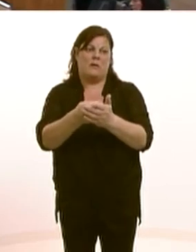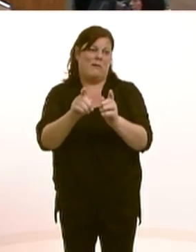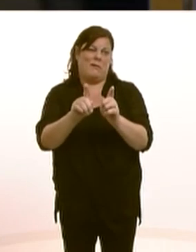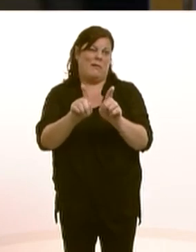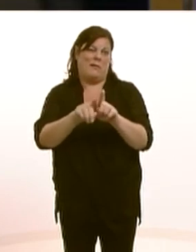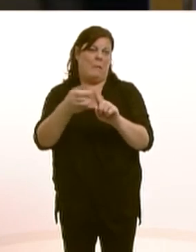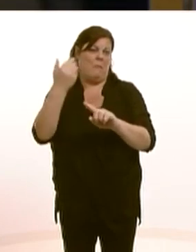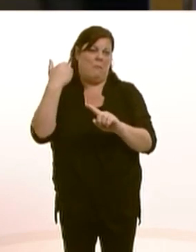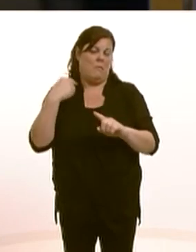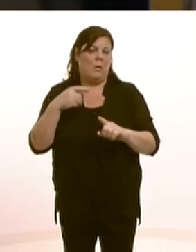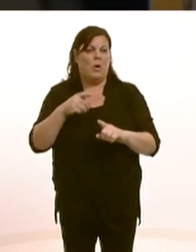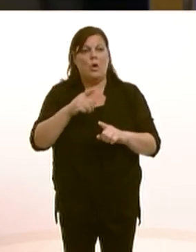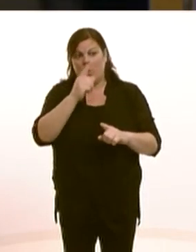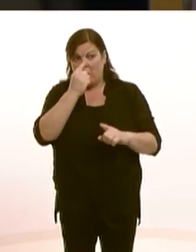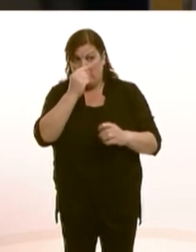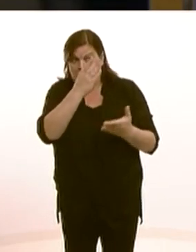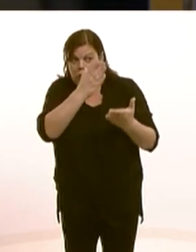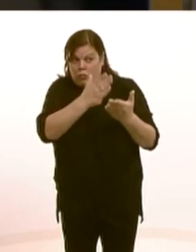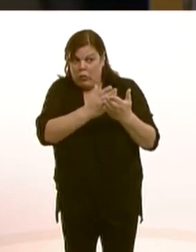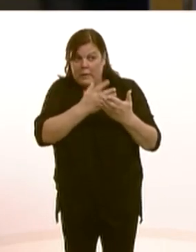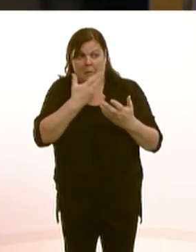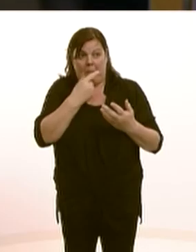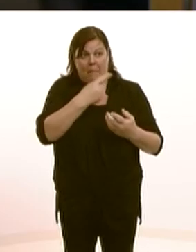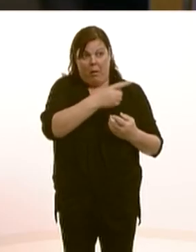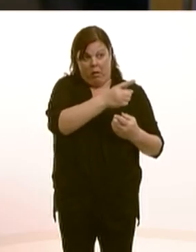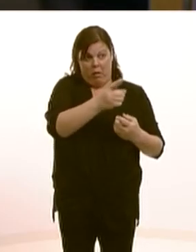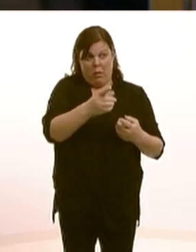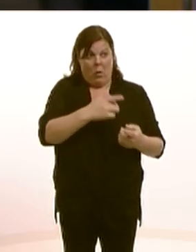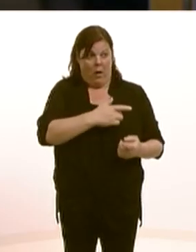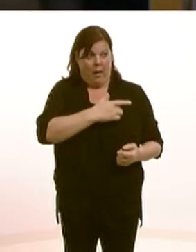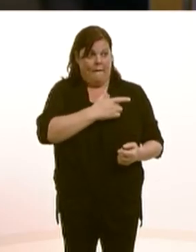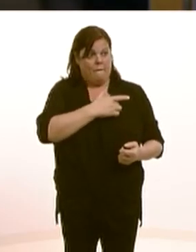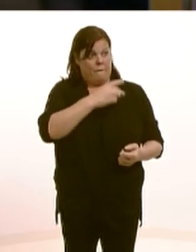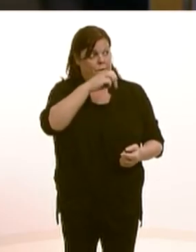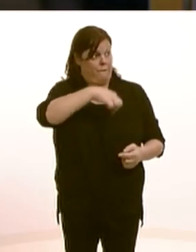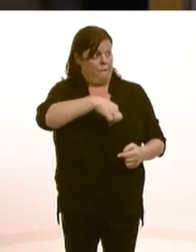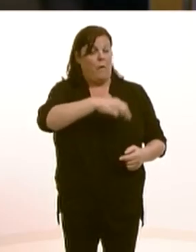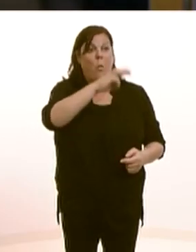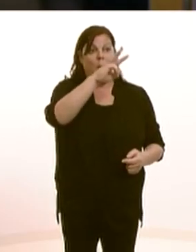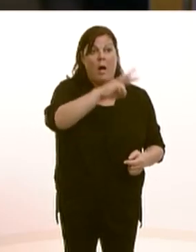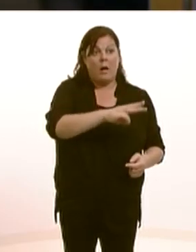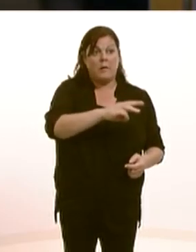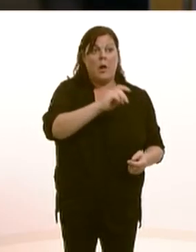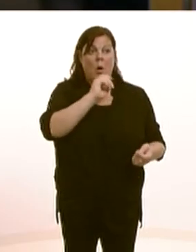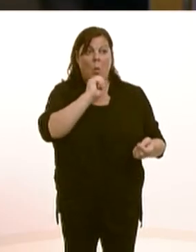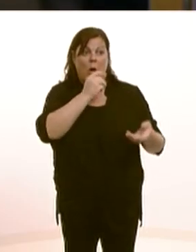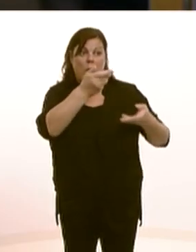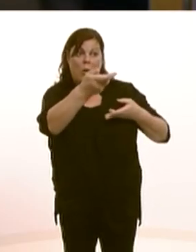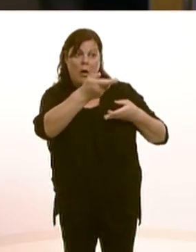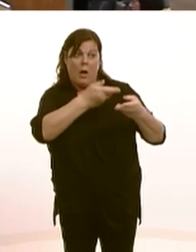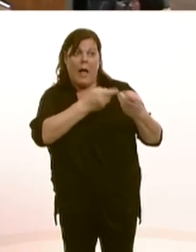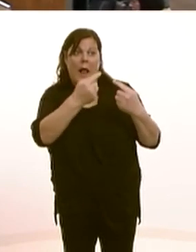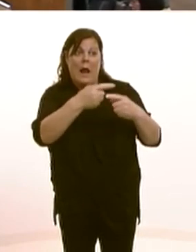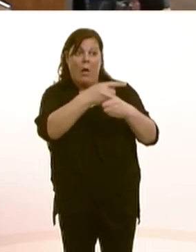Do you trust the people of Wales, and will you have that discussion with them, and will you allow them to have their voice heard? [Interruption.]